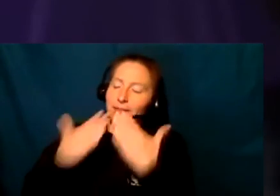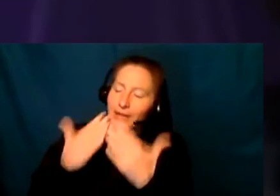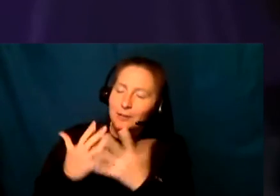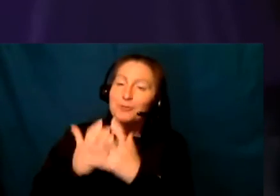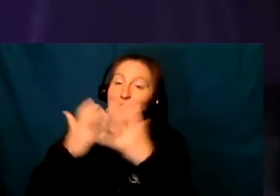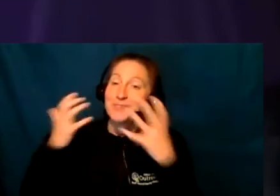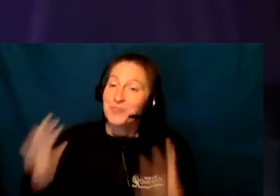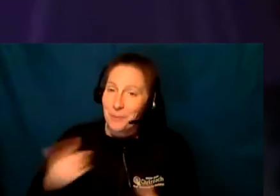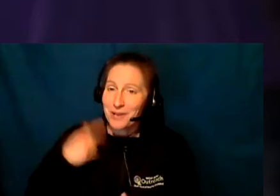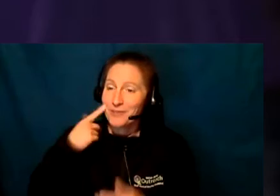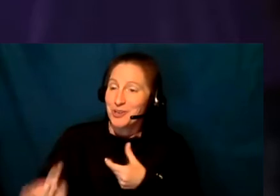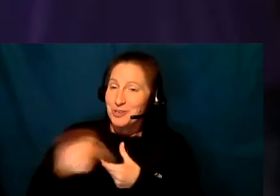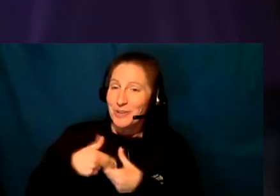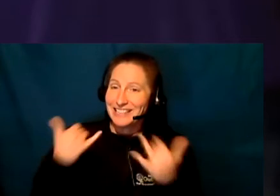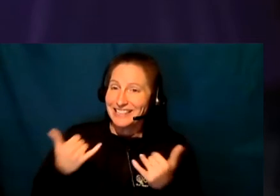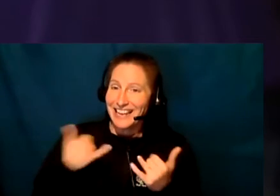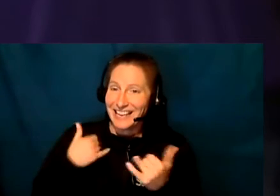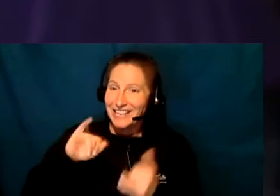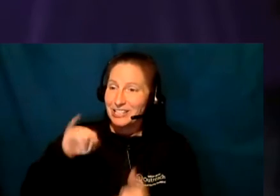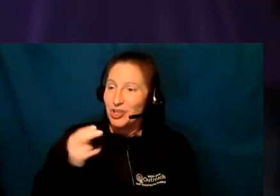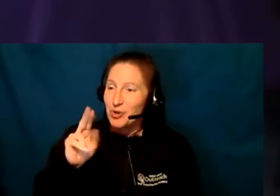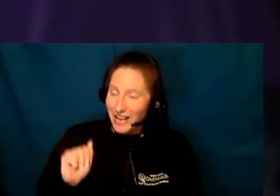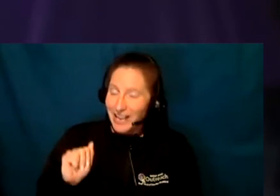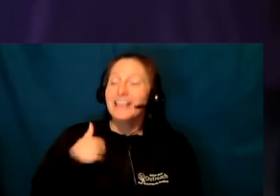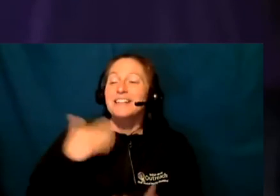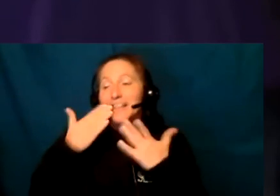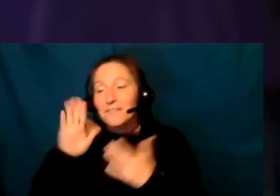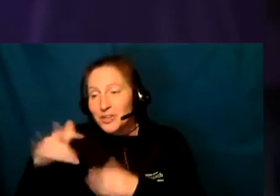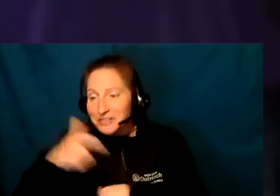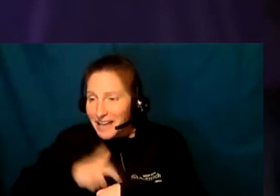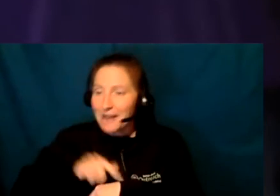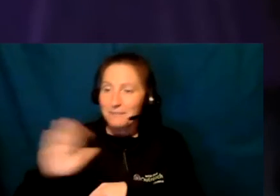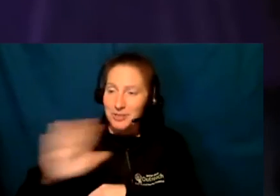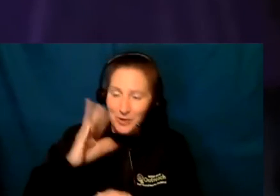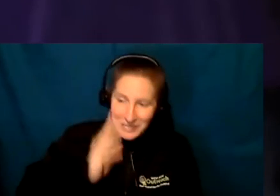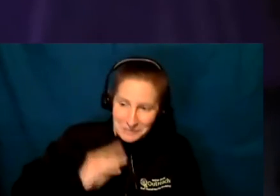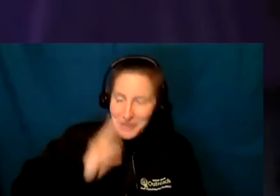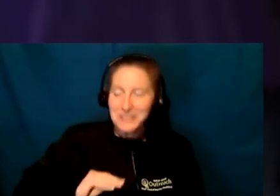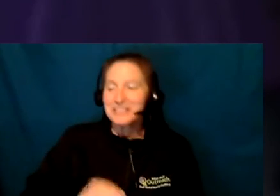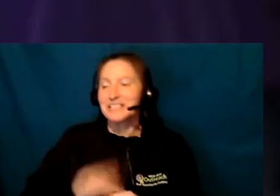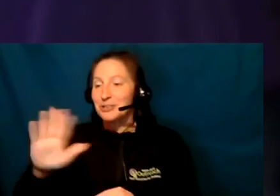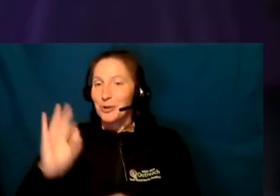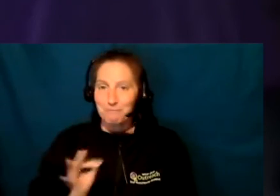for joining us today. Thank you for your time. Thank you for your experience and your expertise.